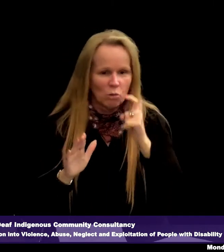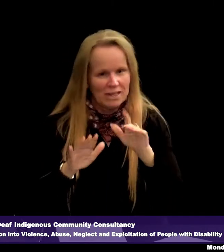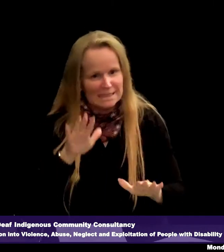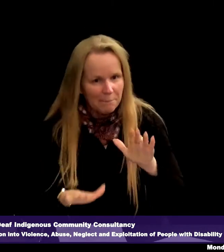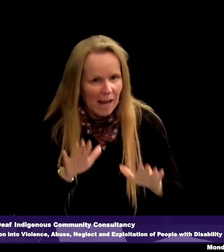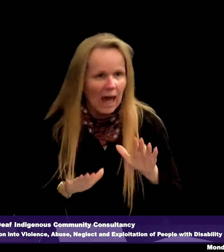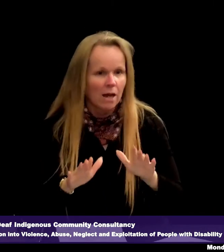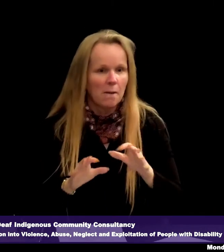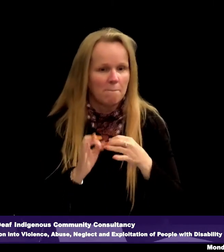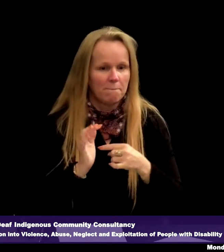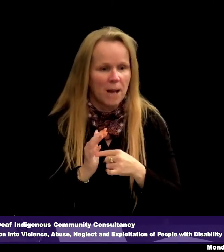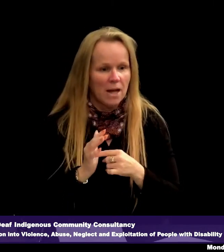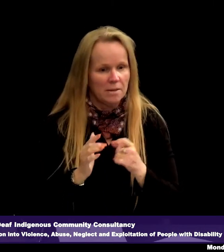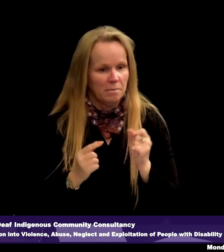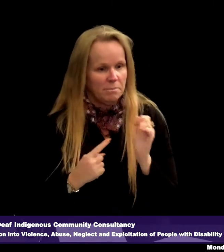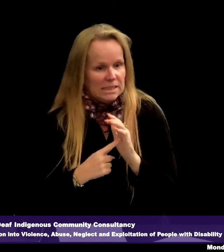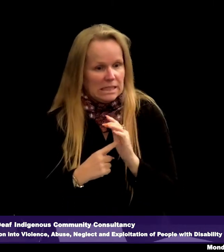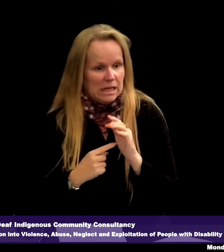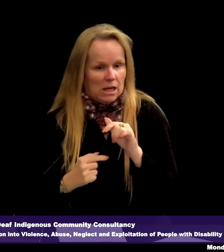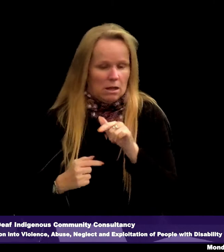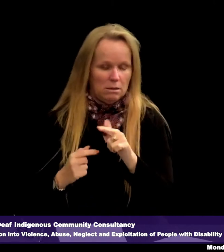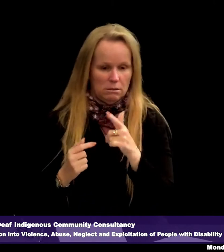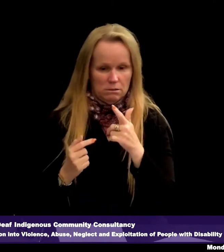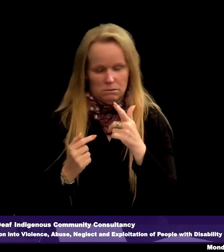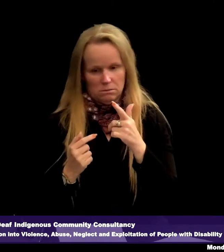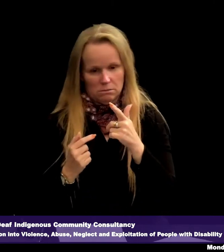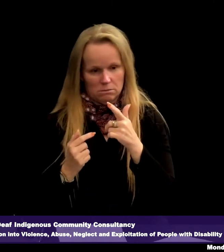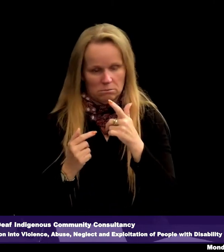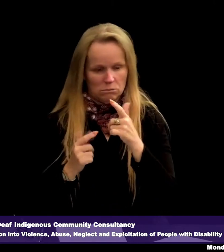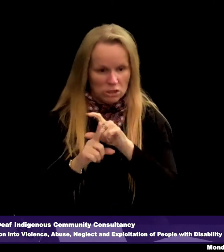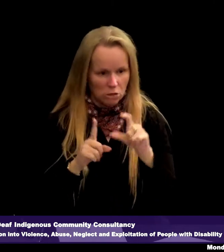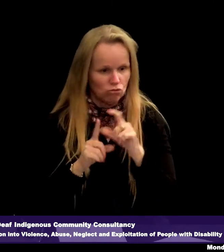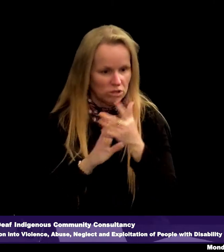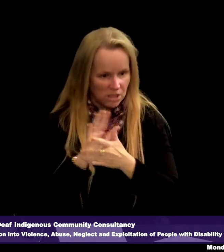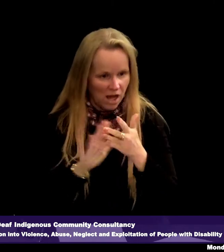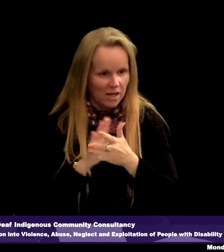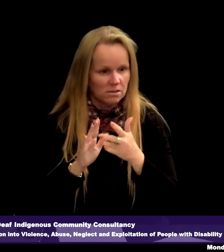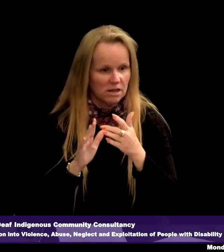You might use some gestures that are similar between different countries, but cultural